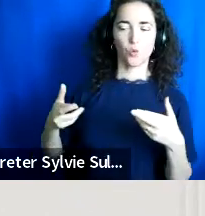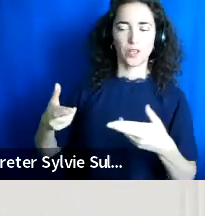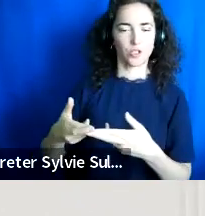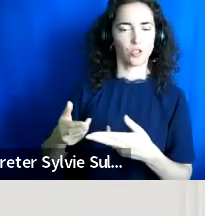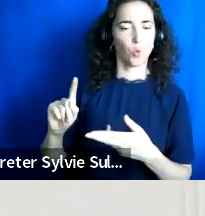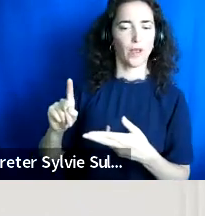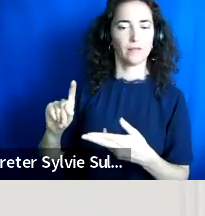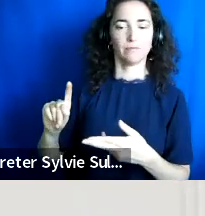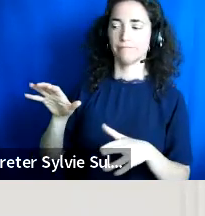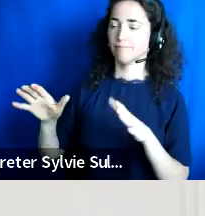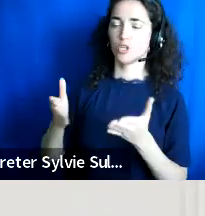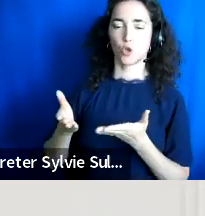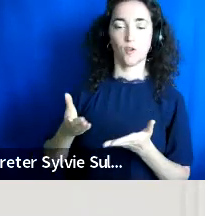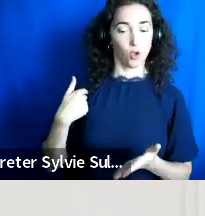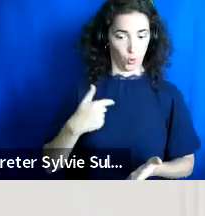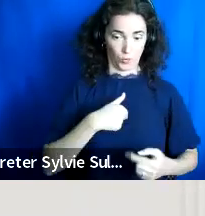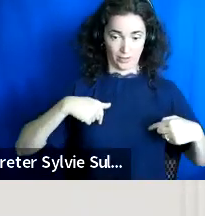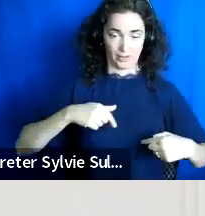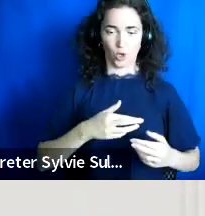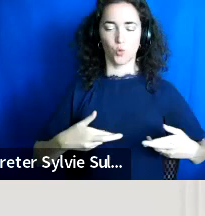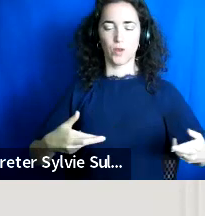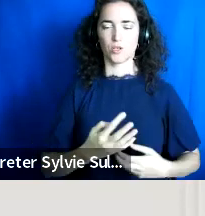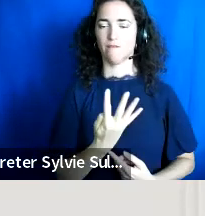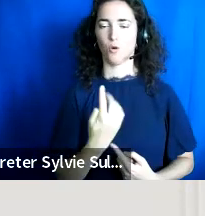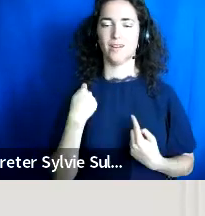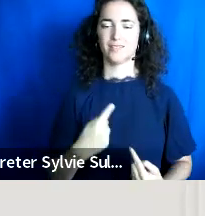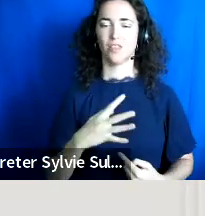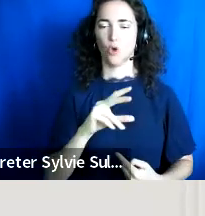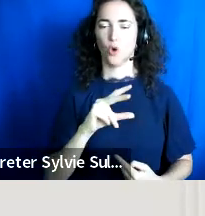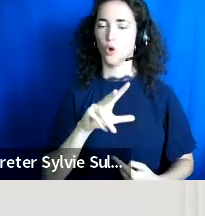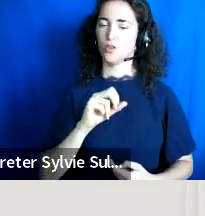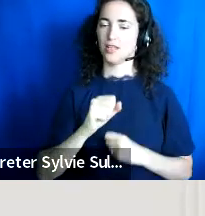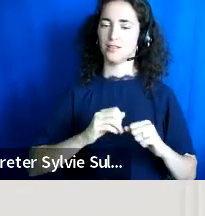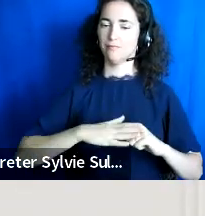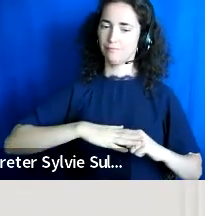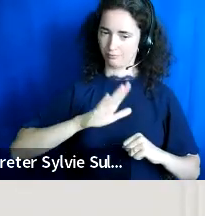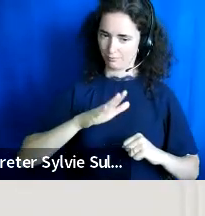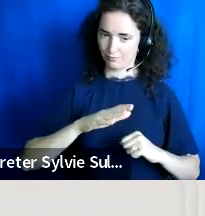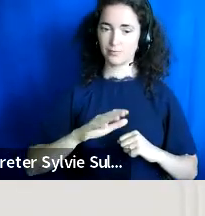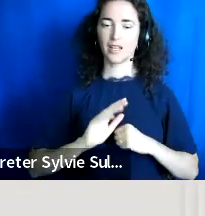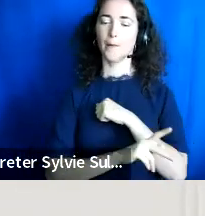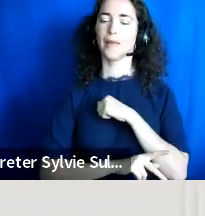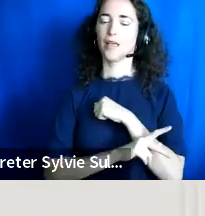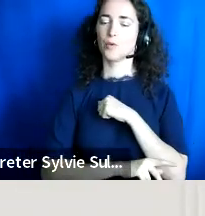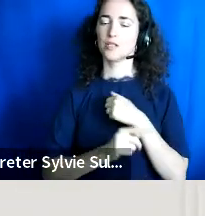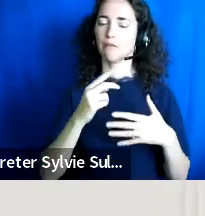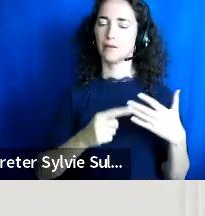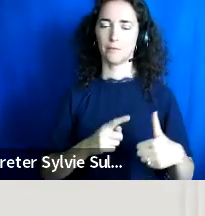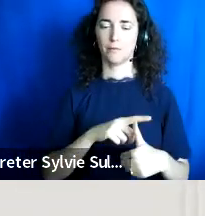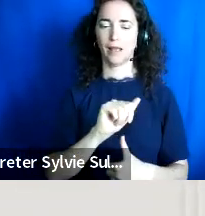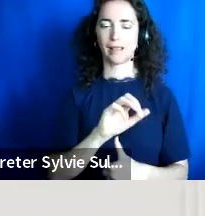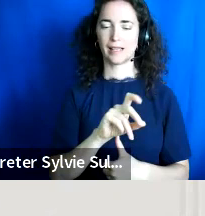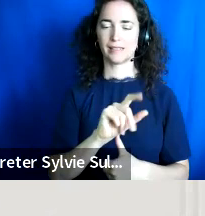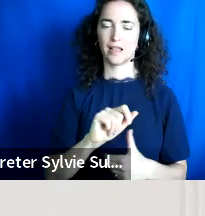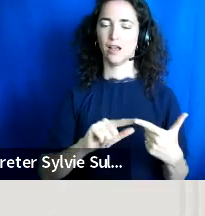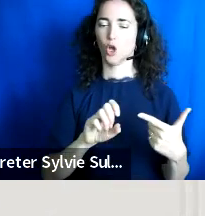We serve region 4 or over 30 years, and the parishes we serve include Acadia Evangel, in Iberia, Lafayette, St.